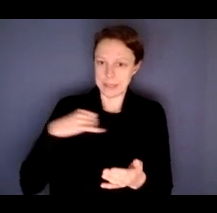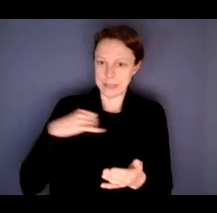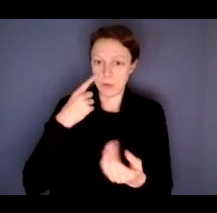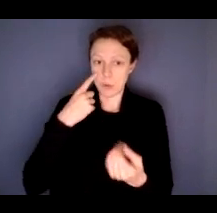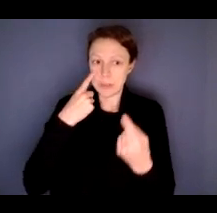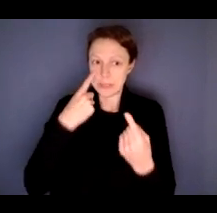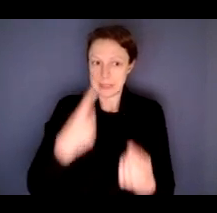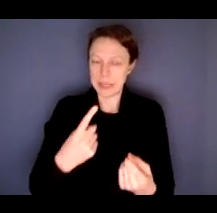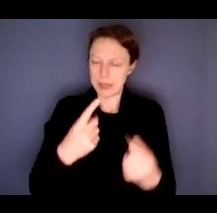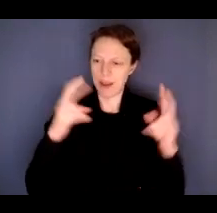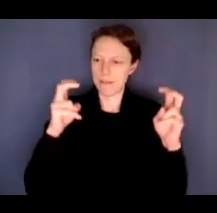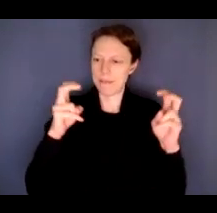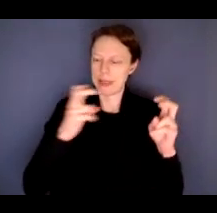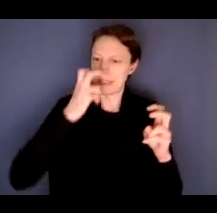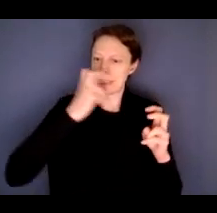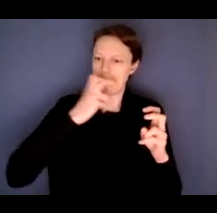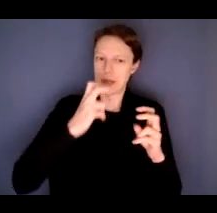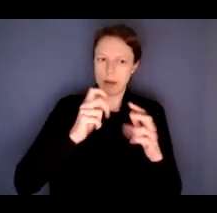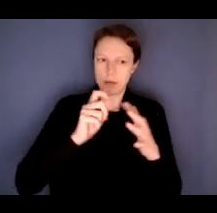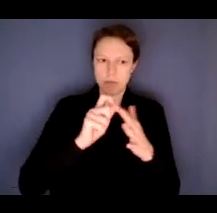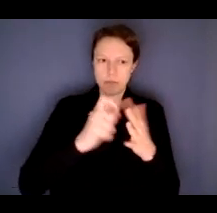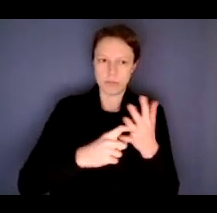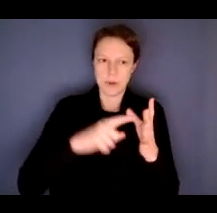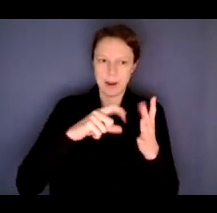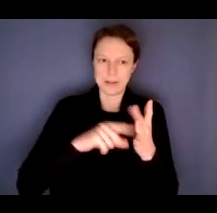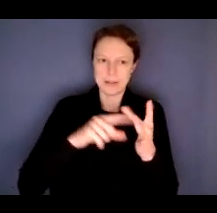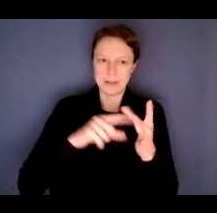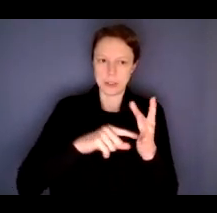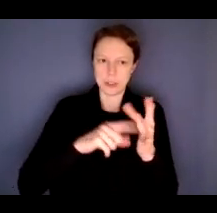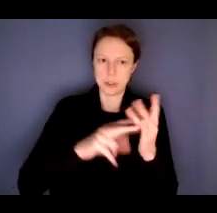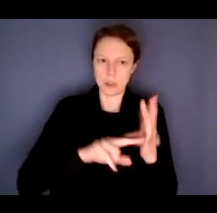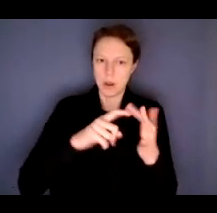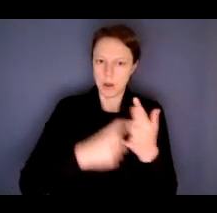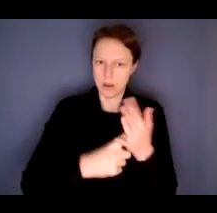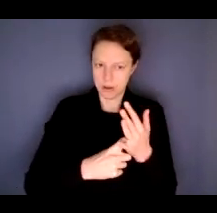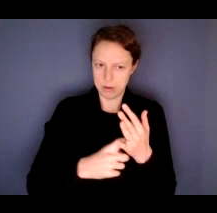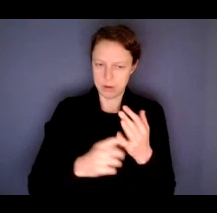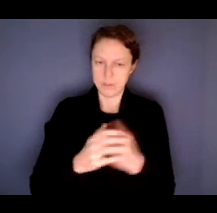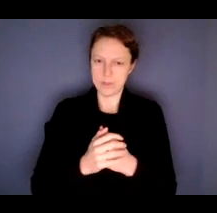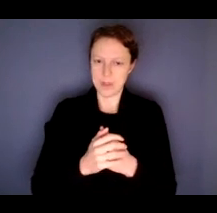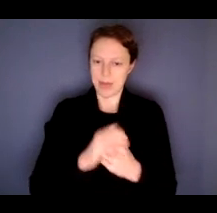Practitioner. Their role is to support child safety staff in making the best decisions for